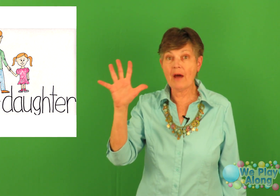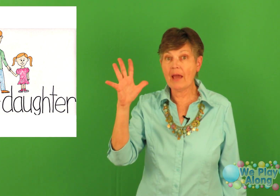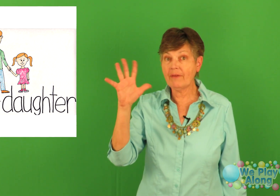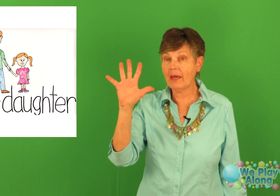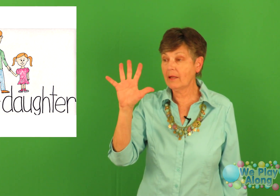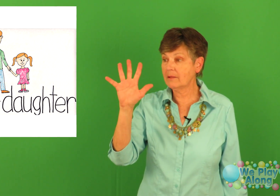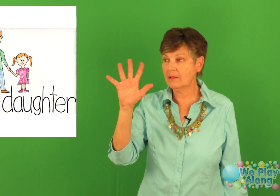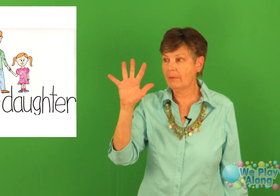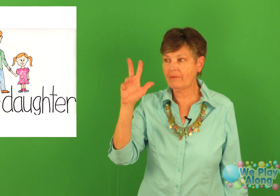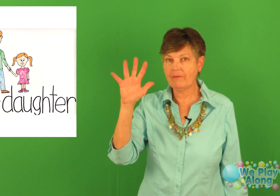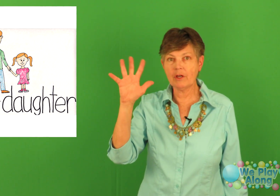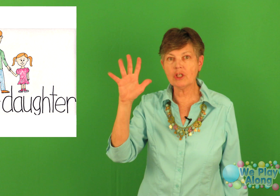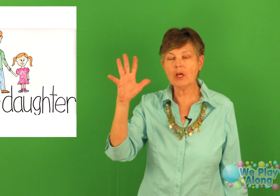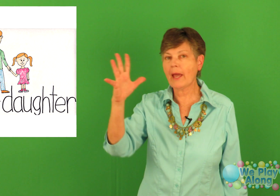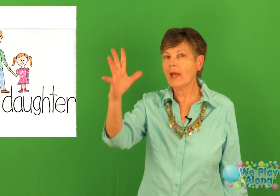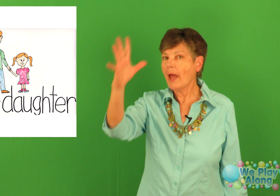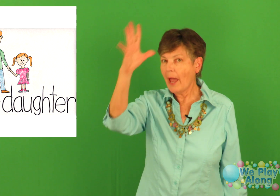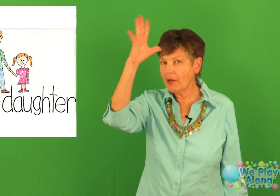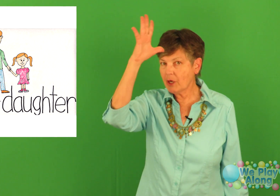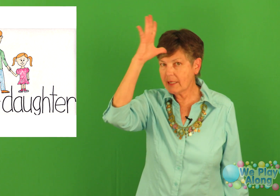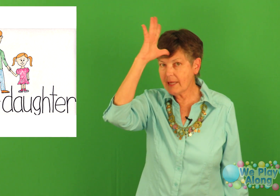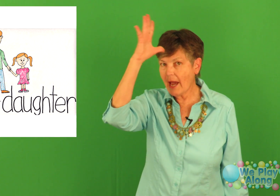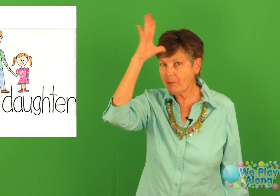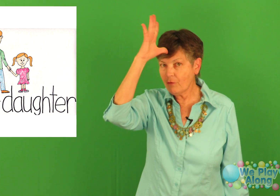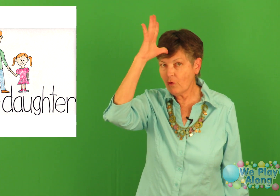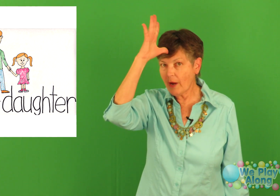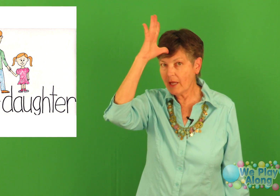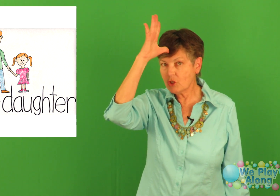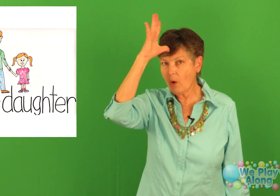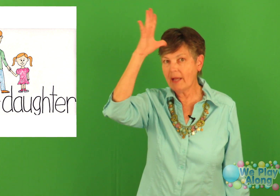five hand see if my five fingers okay and you're gonna tap your forehead twice